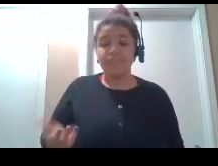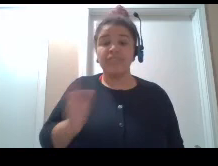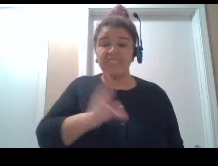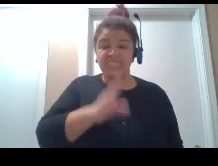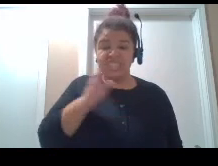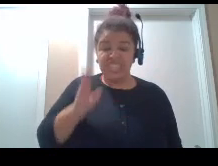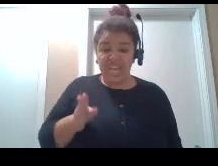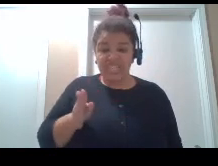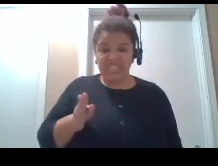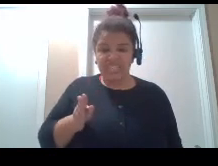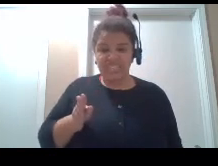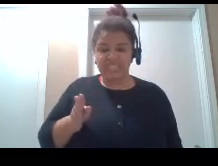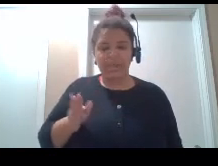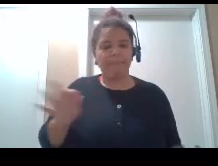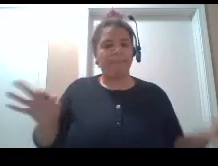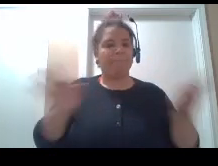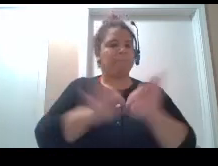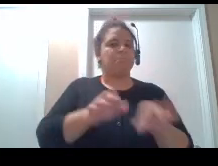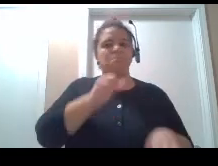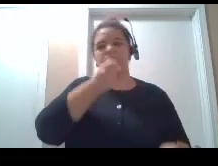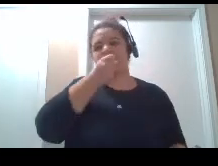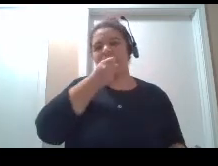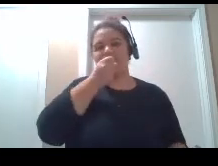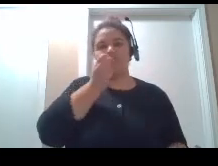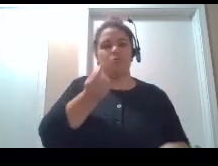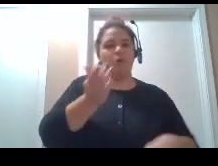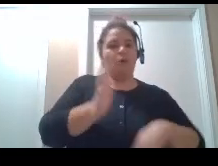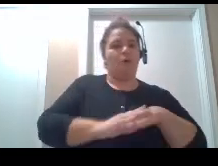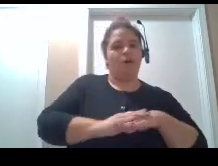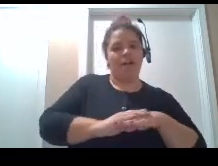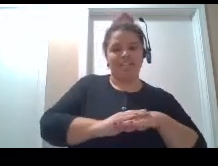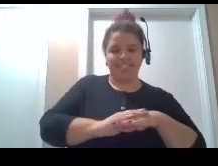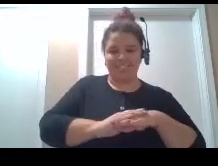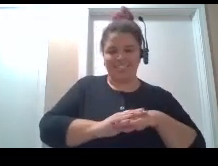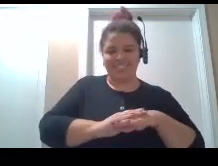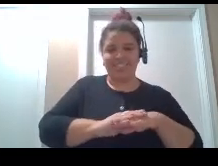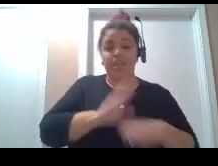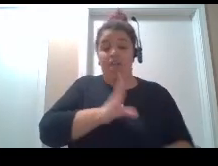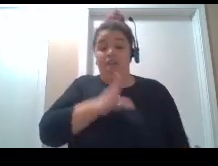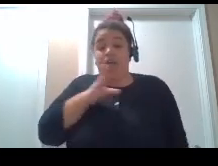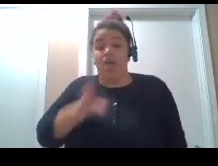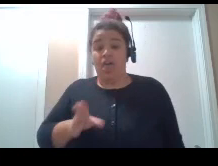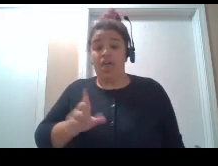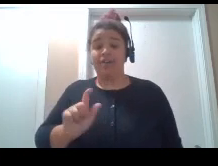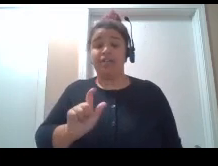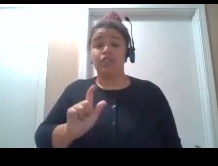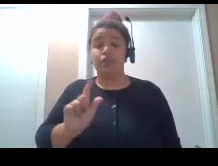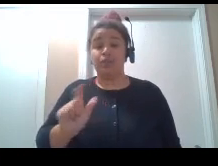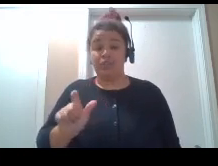Next, make sure you are not muted by looking at the microphone icon just to the right of the video icon.